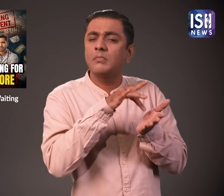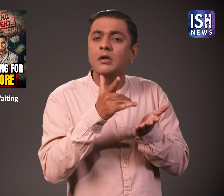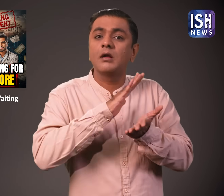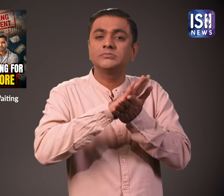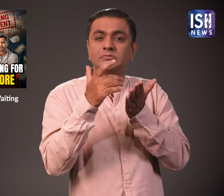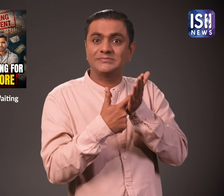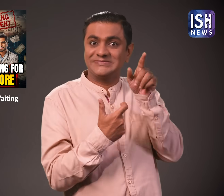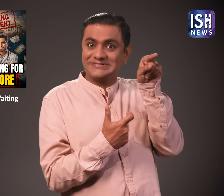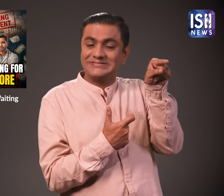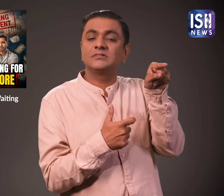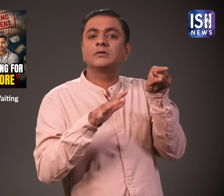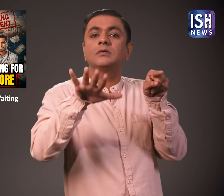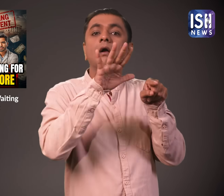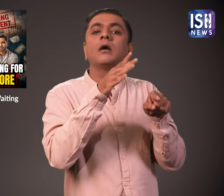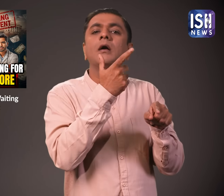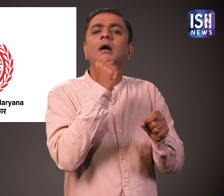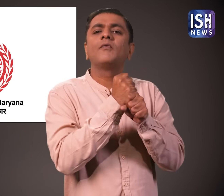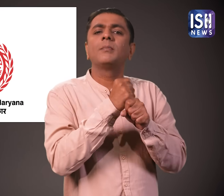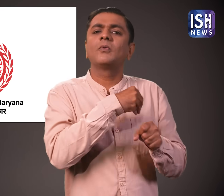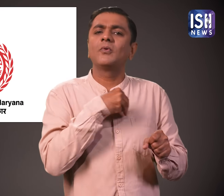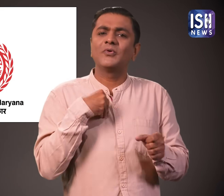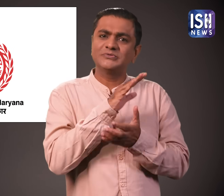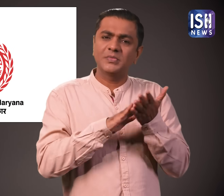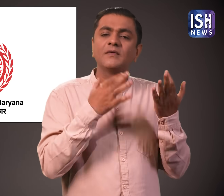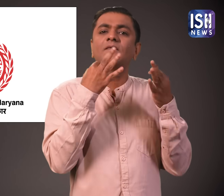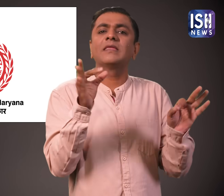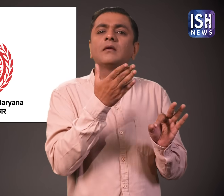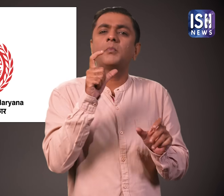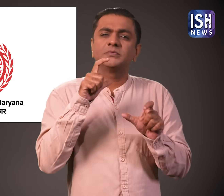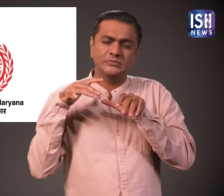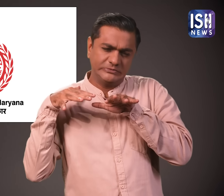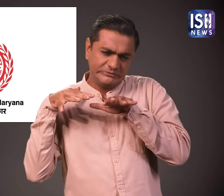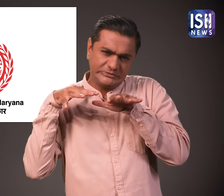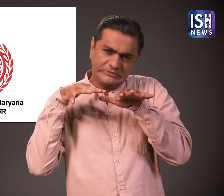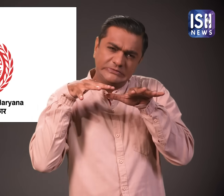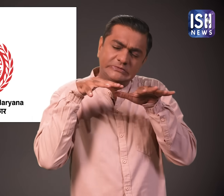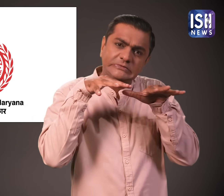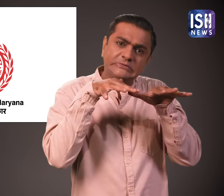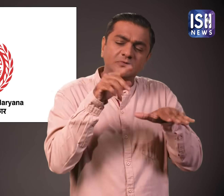In Haryana, people have shifted to free government hospitals that are already overcrowded.